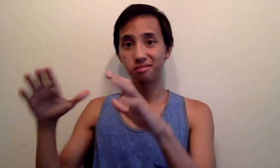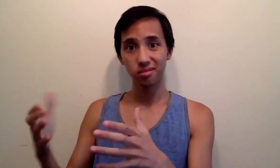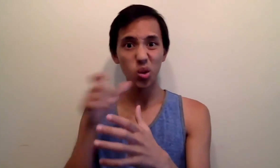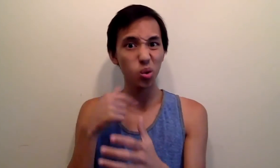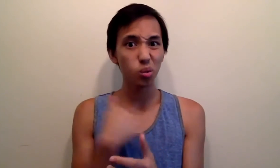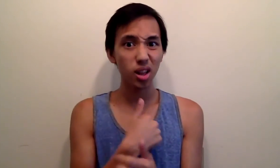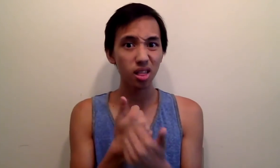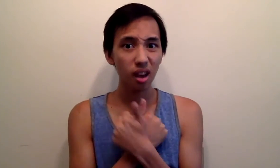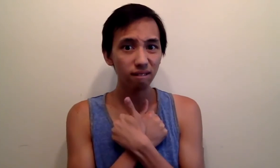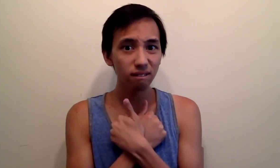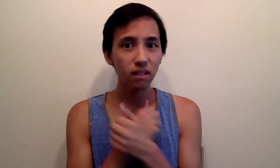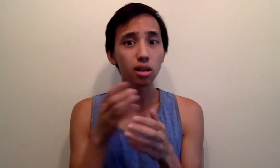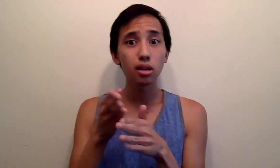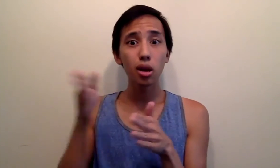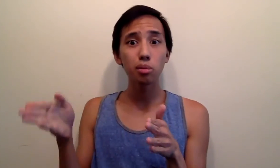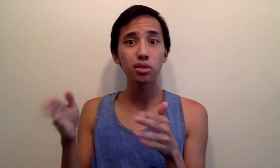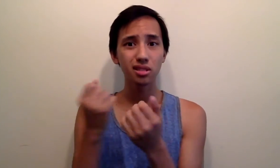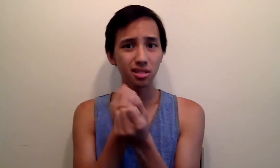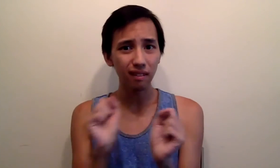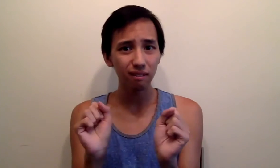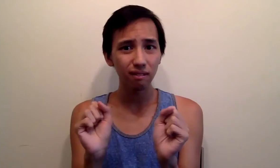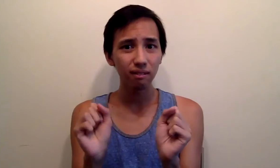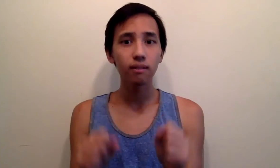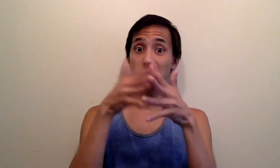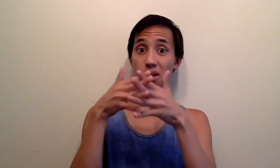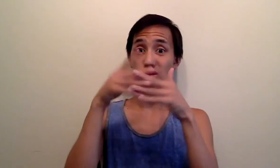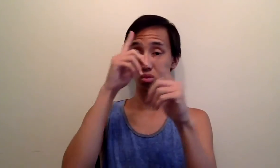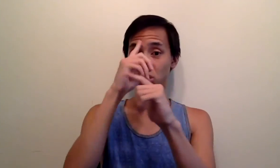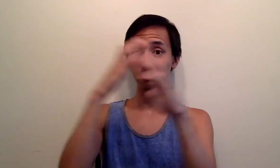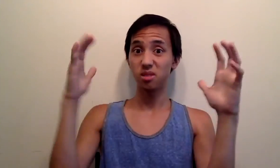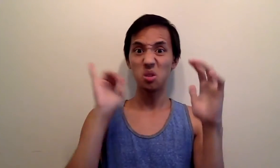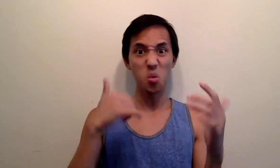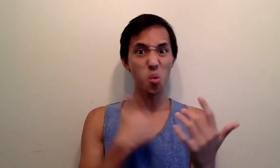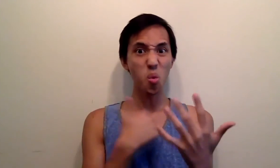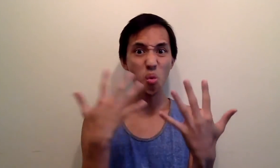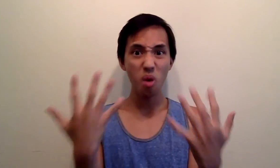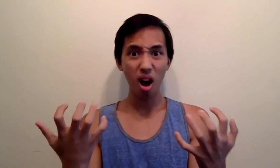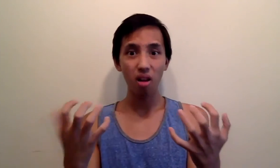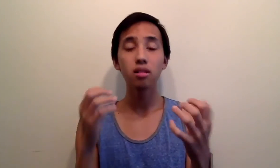loved ones, and neighbors are safe. The American Dream that we seek